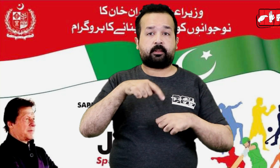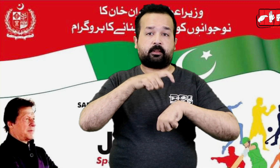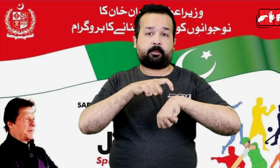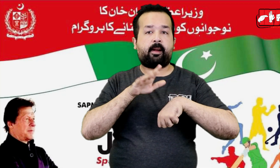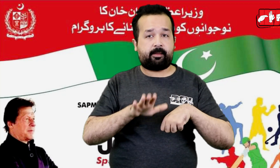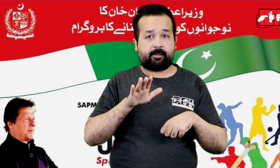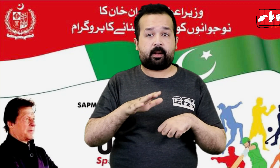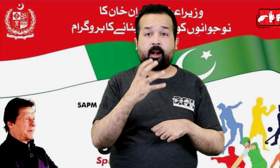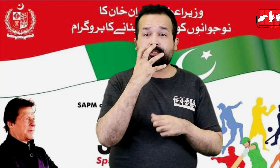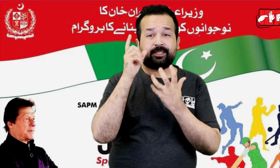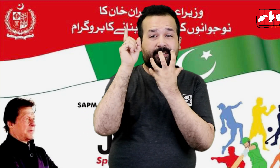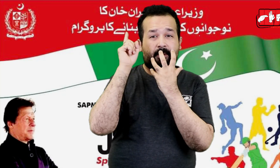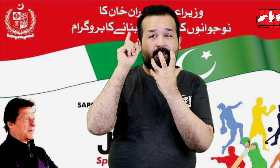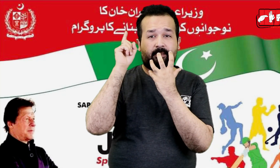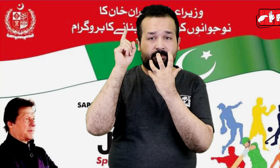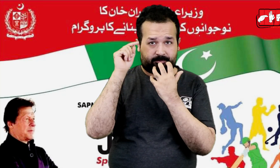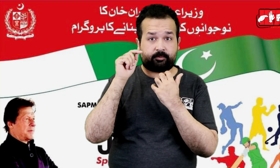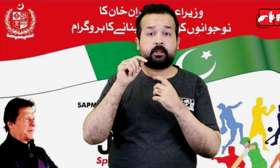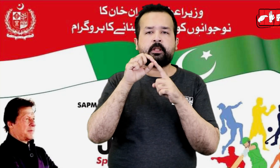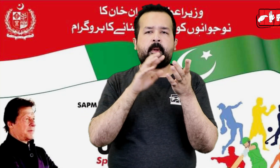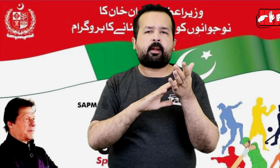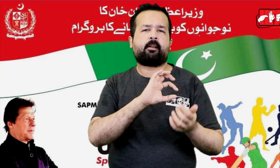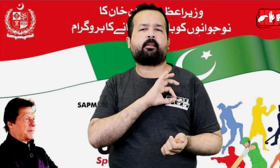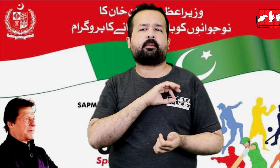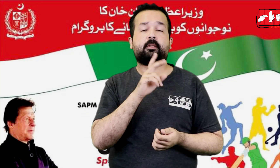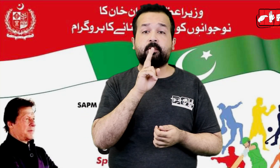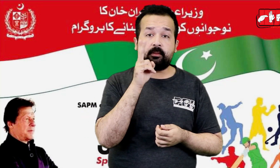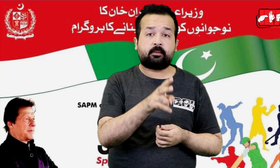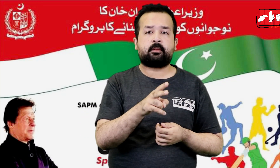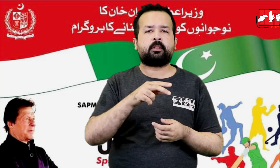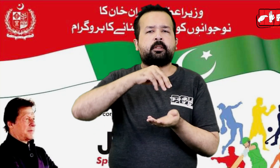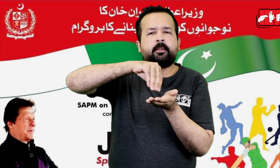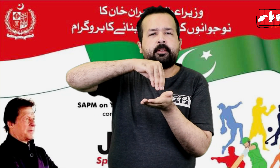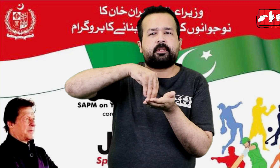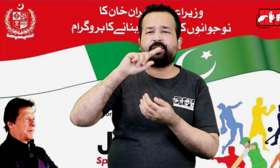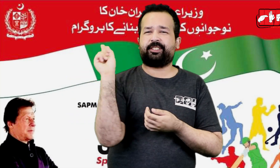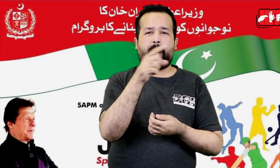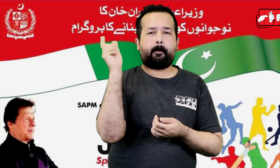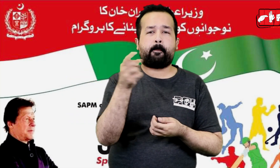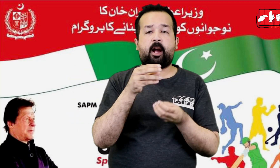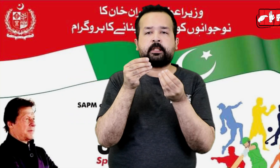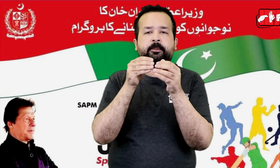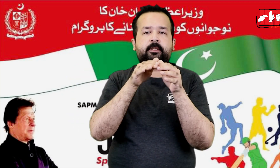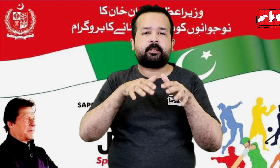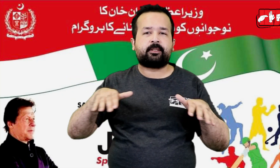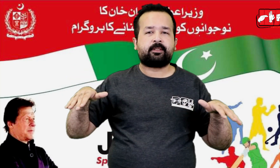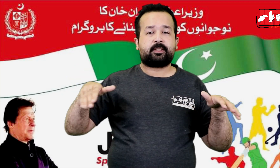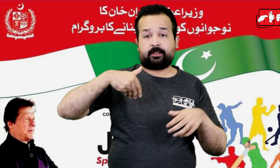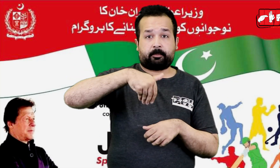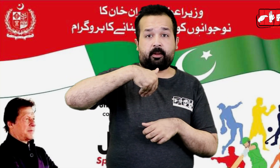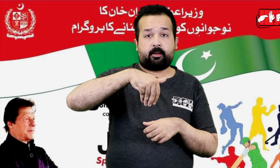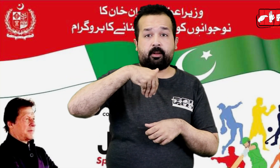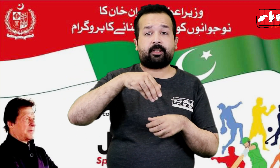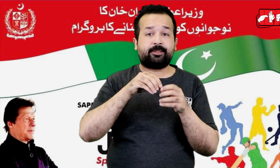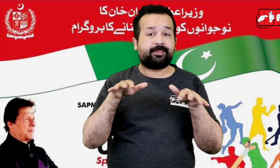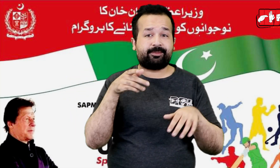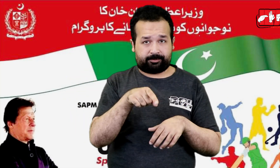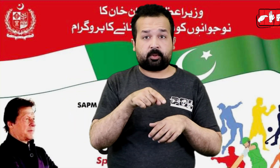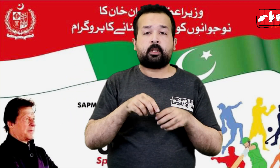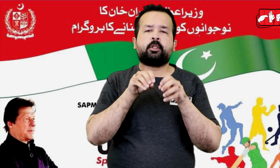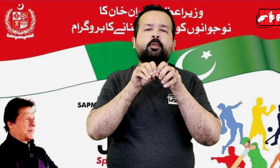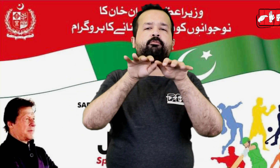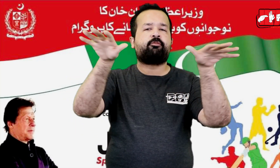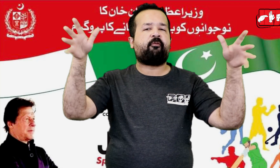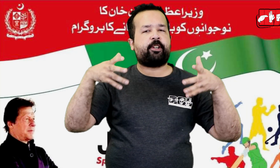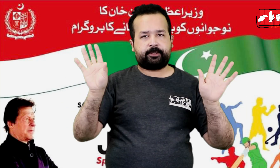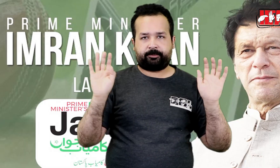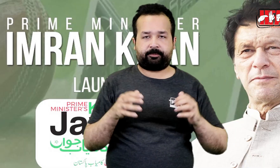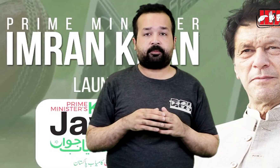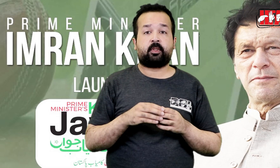speaking on this occasion, Prime Minister Imran Khan said that sports grounds’ networks would lay across the country.